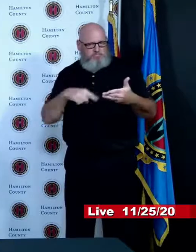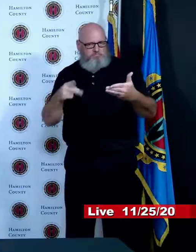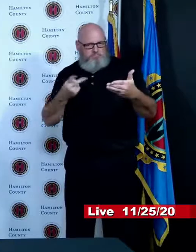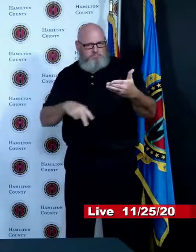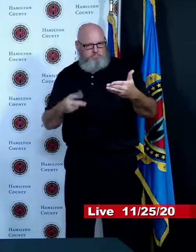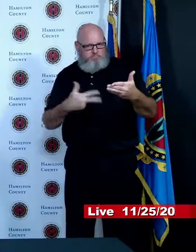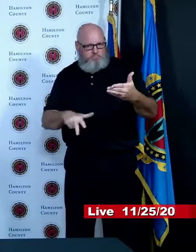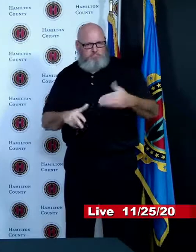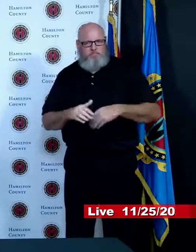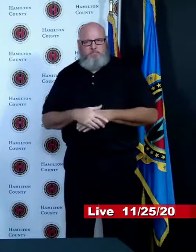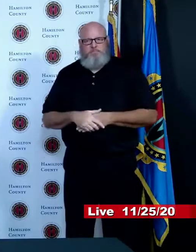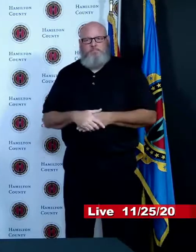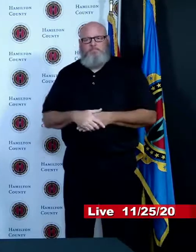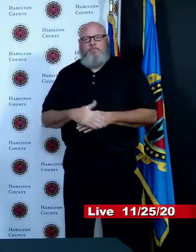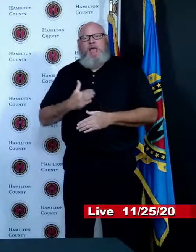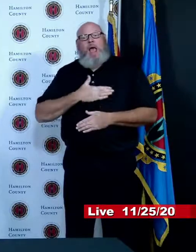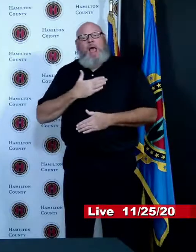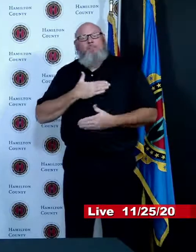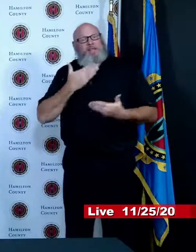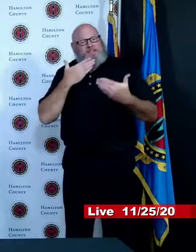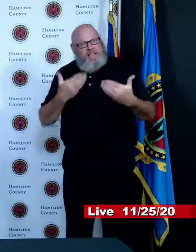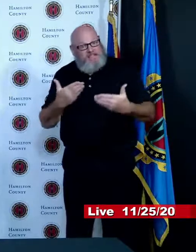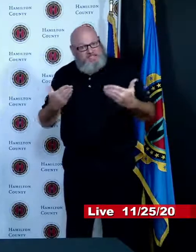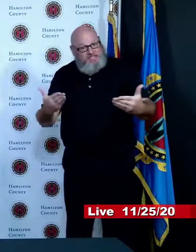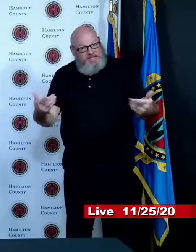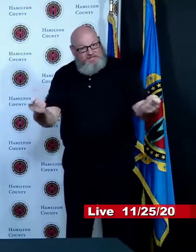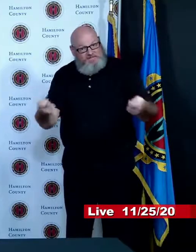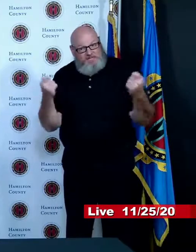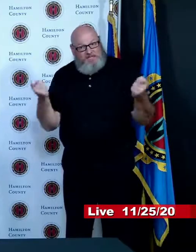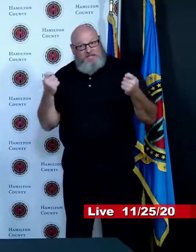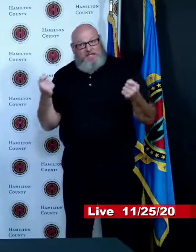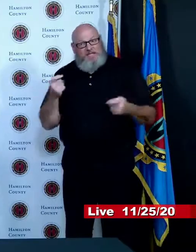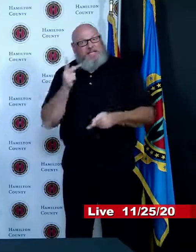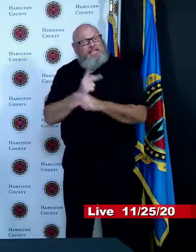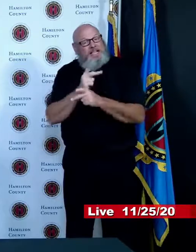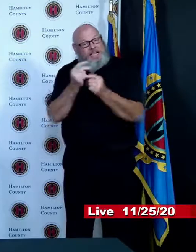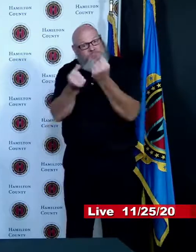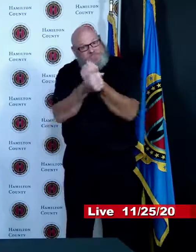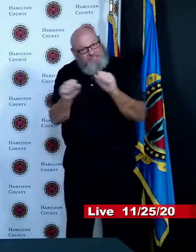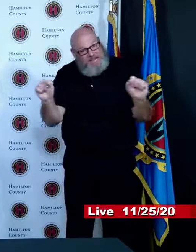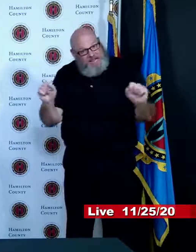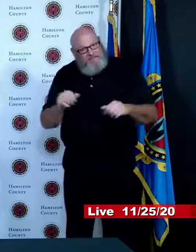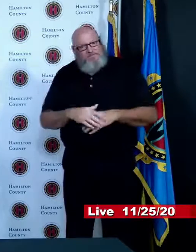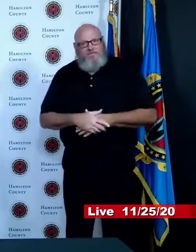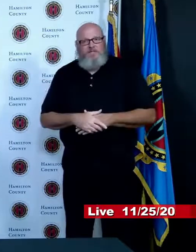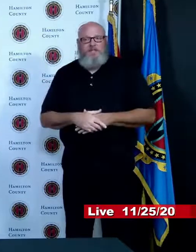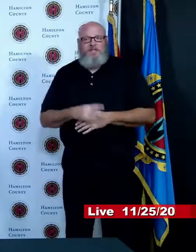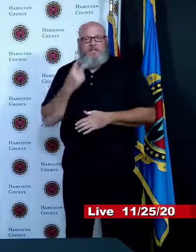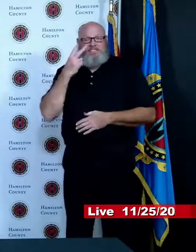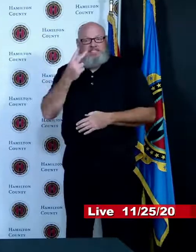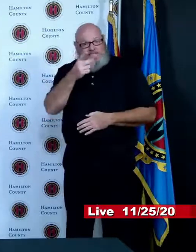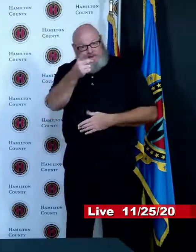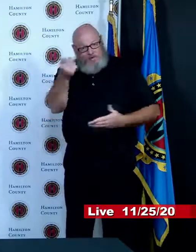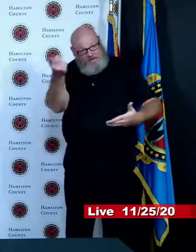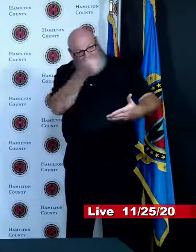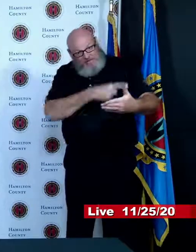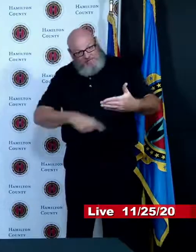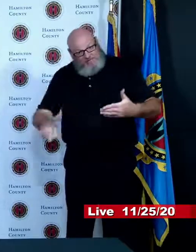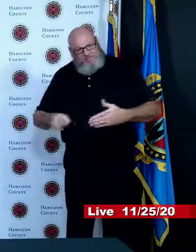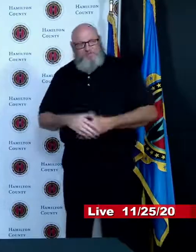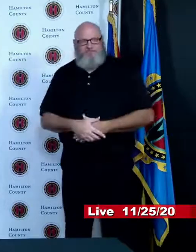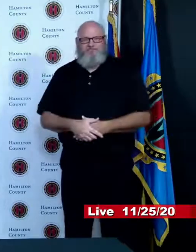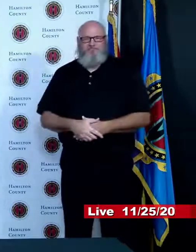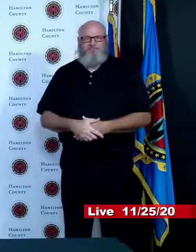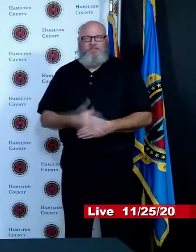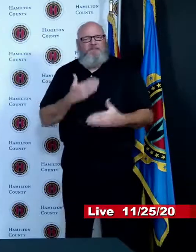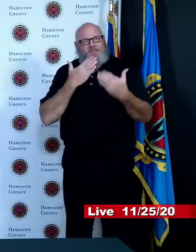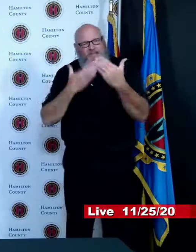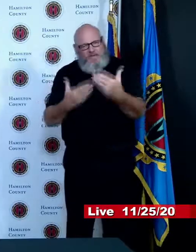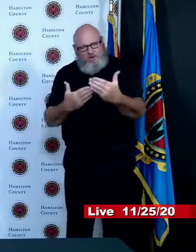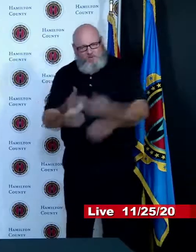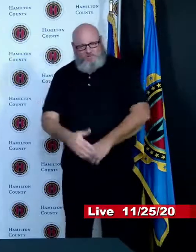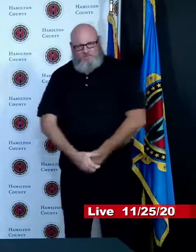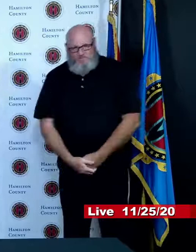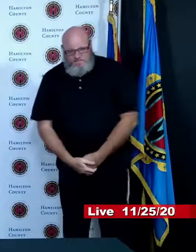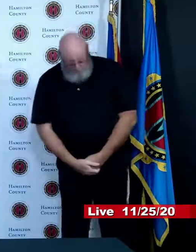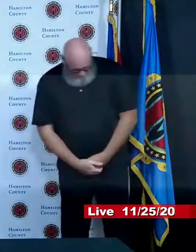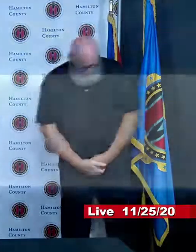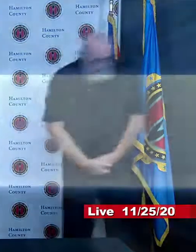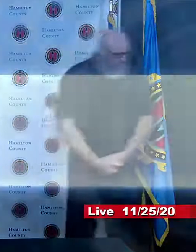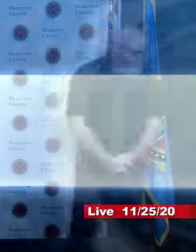please stay safe and sound we appreciate you being on and we'll be back next week thank you